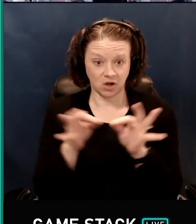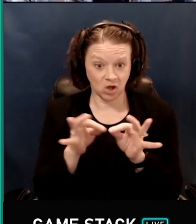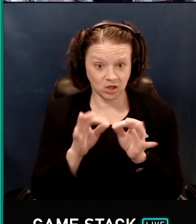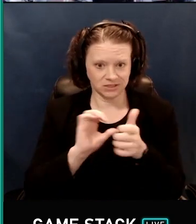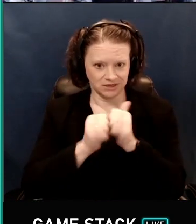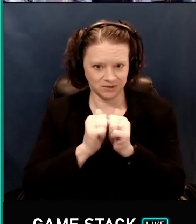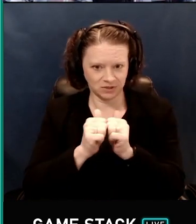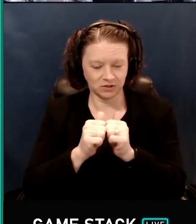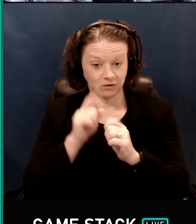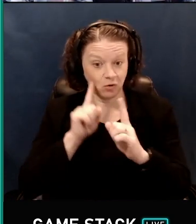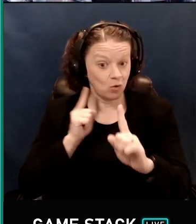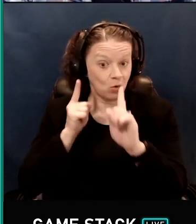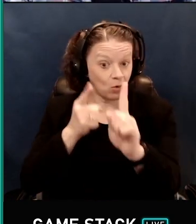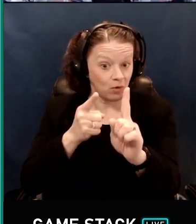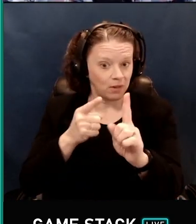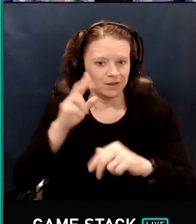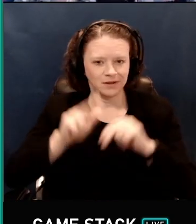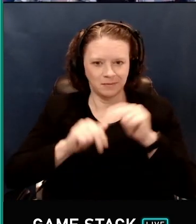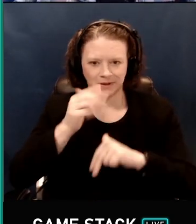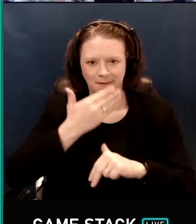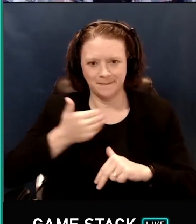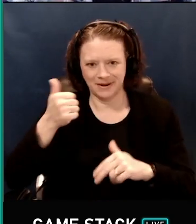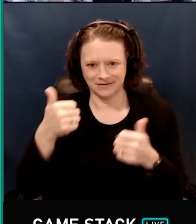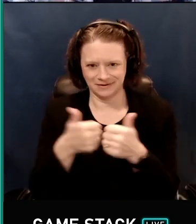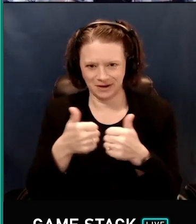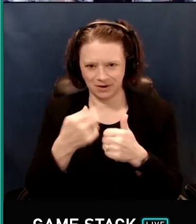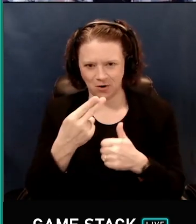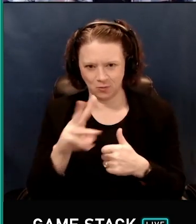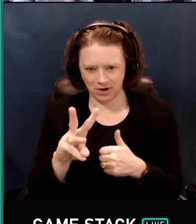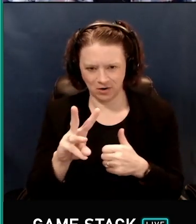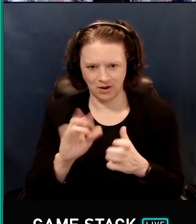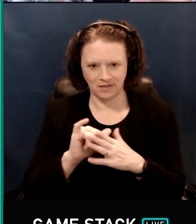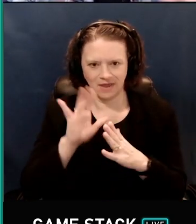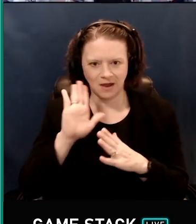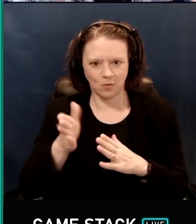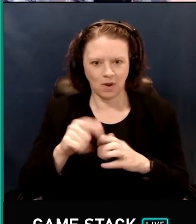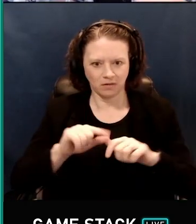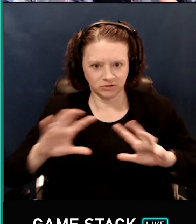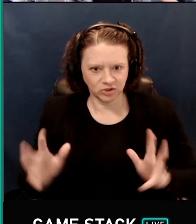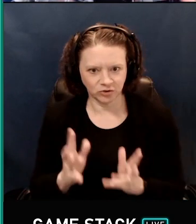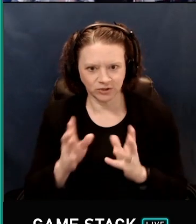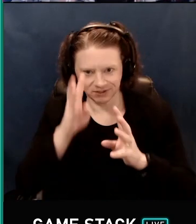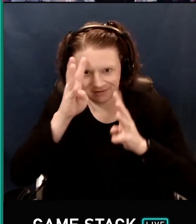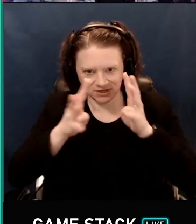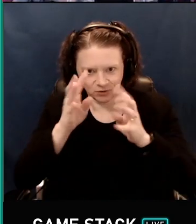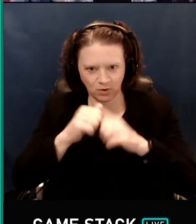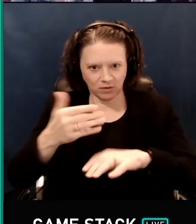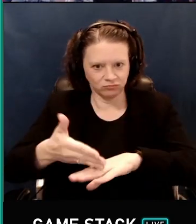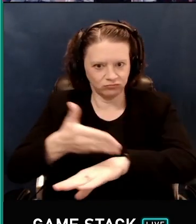and that will feed innovation into gaming experiences. In some cases, you might want to improve. One year